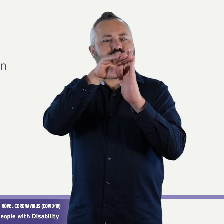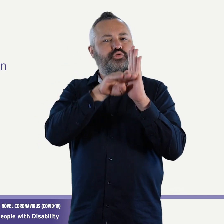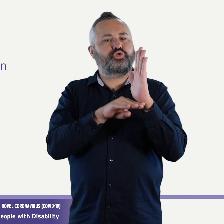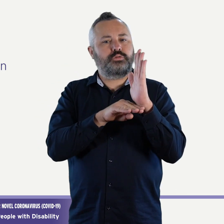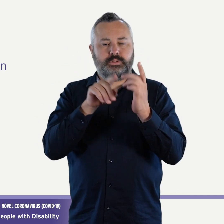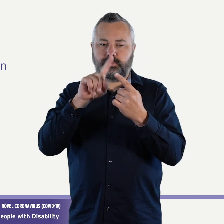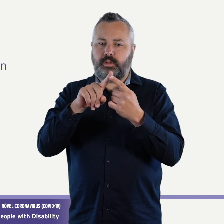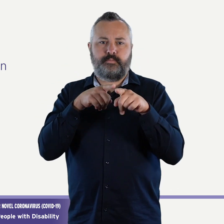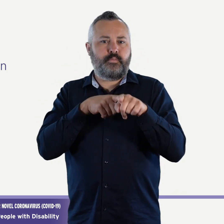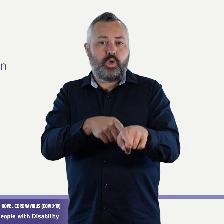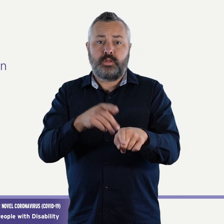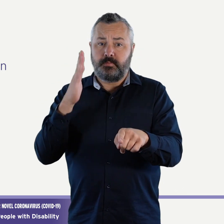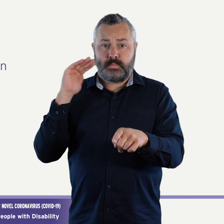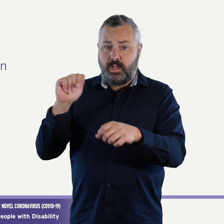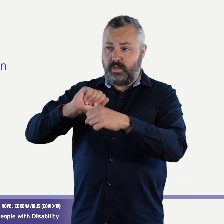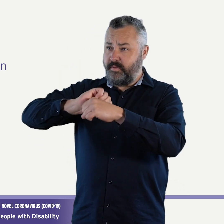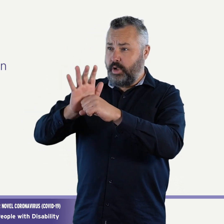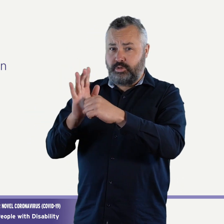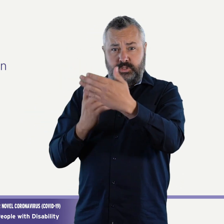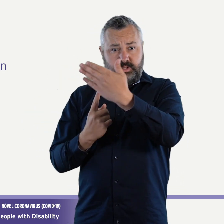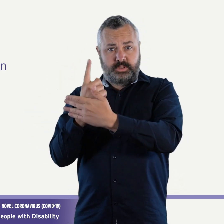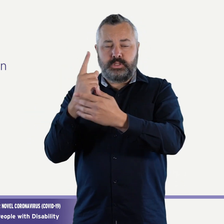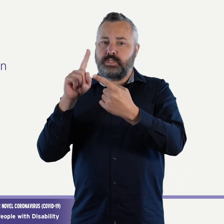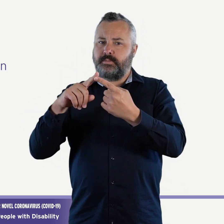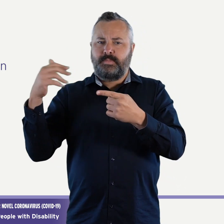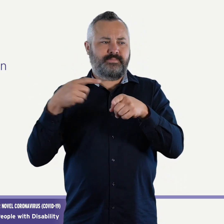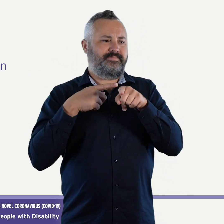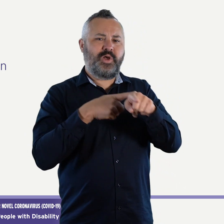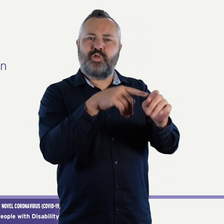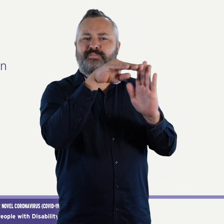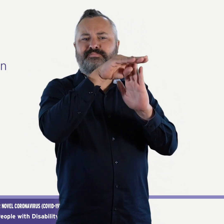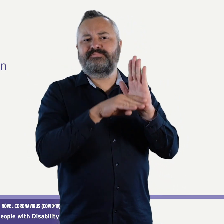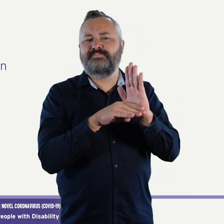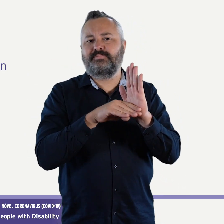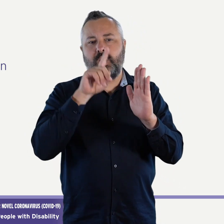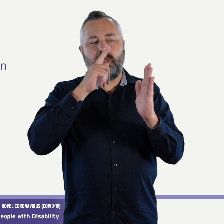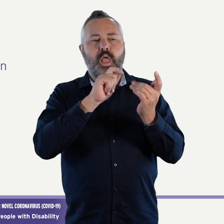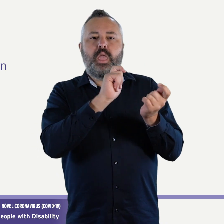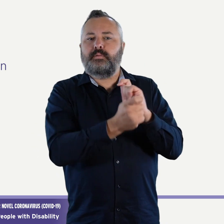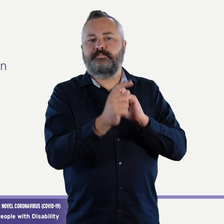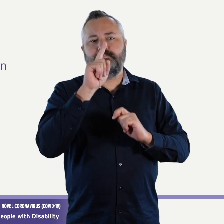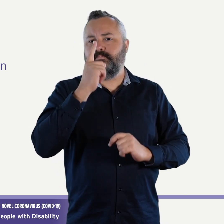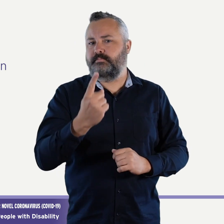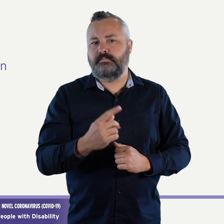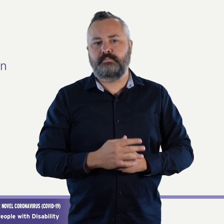authorities for community settings, continue unchanged through the COVID-19